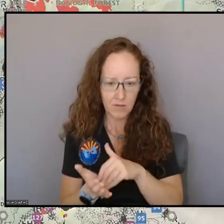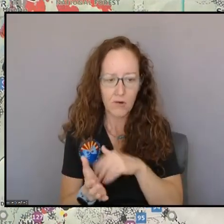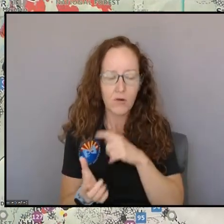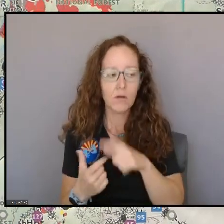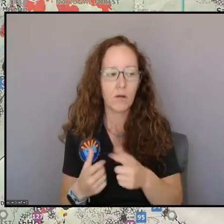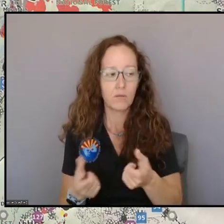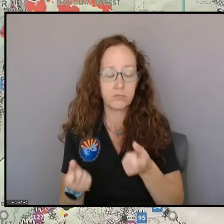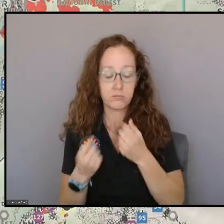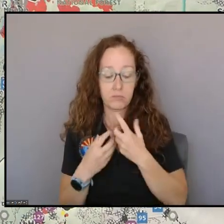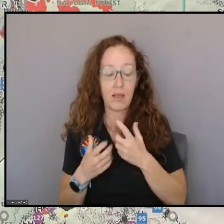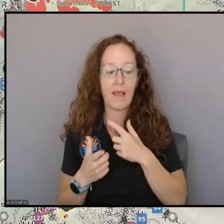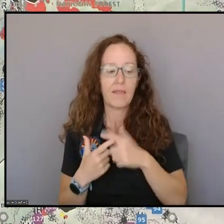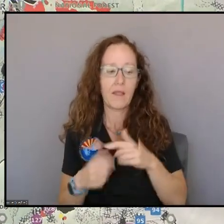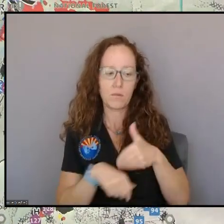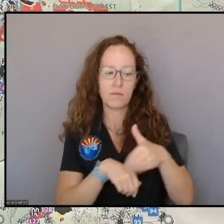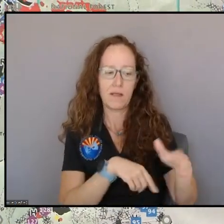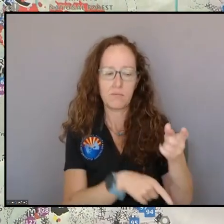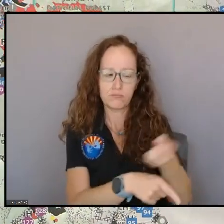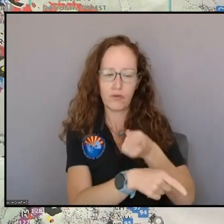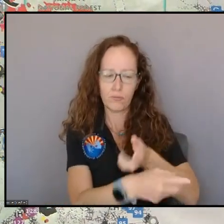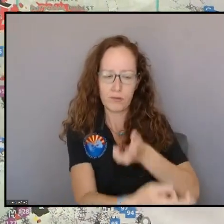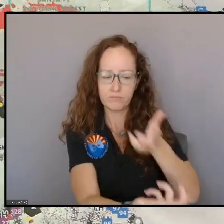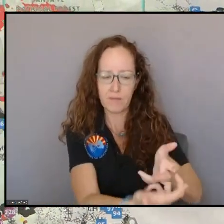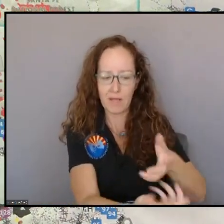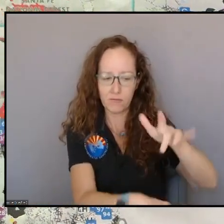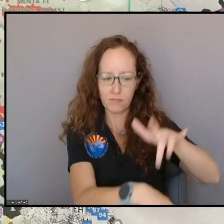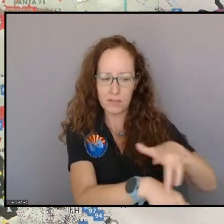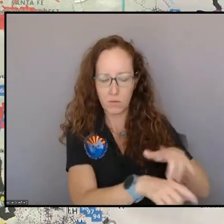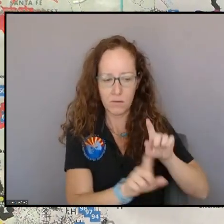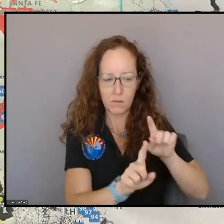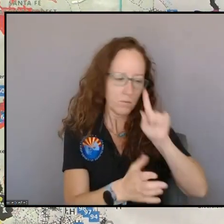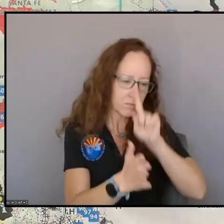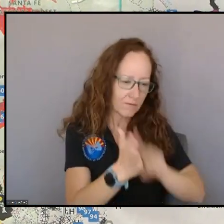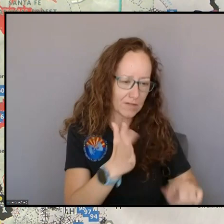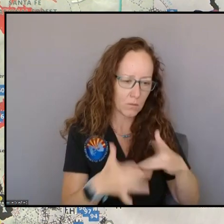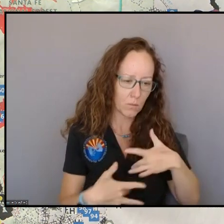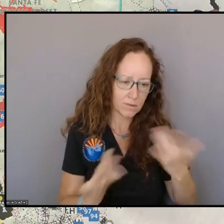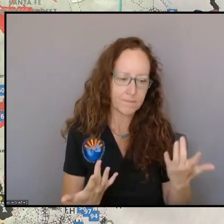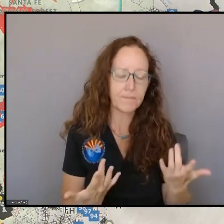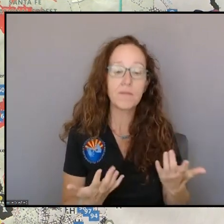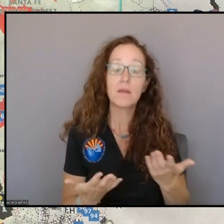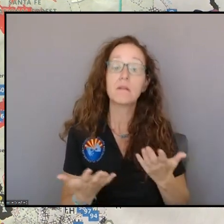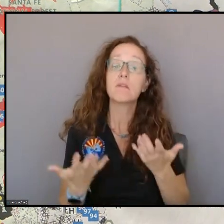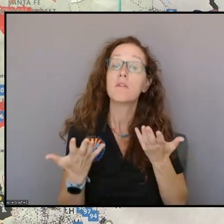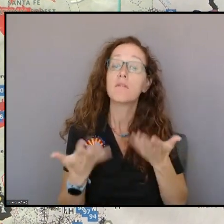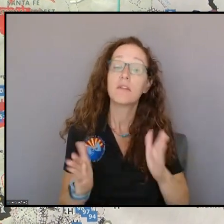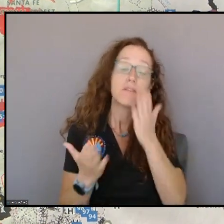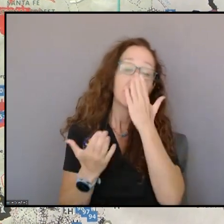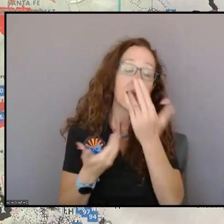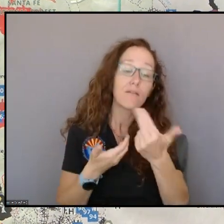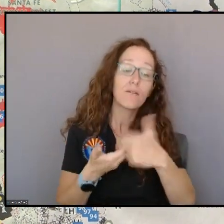with that, I'd like to thank you for joining us for today's briefing on the South Zone of the Calf Canyon Fire/Hermits Peak Fire